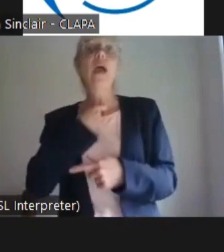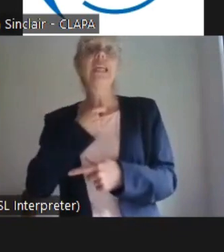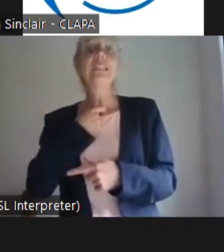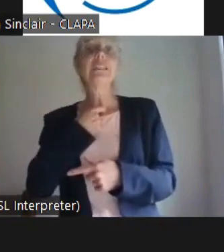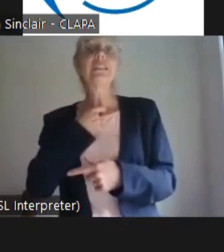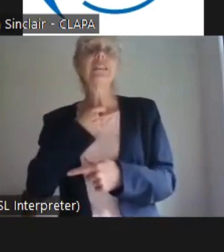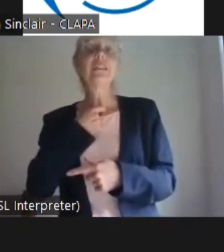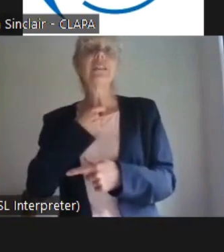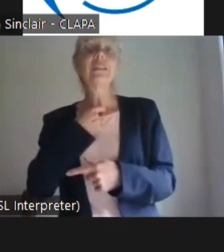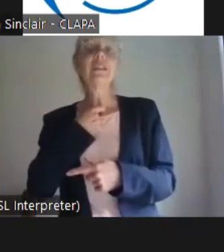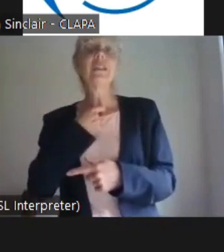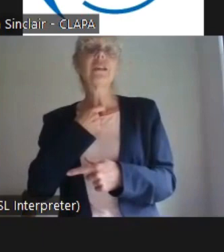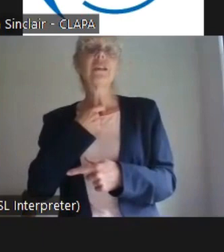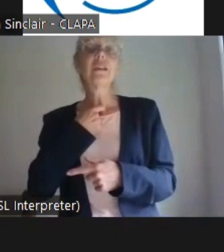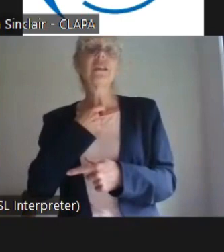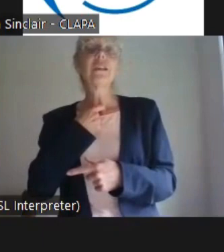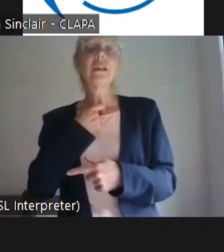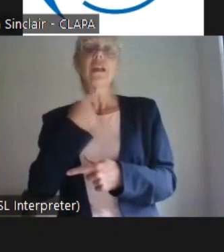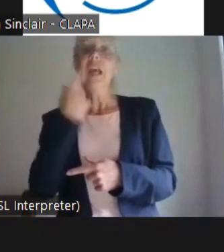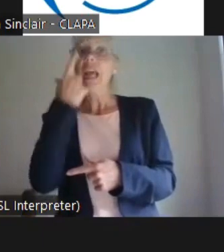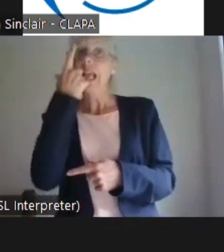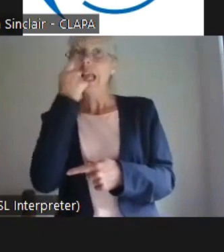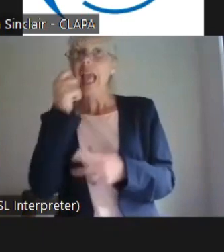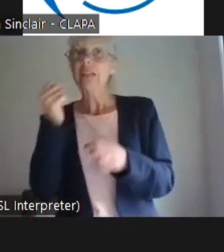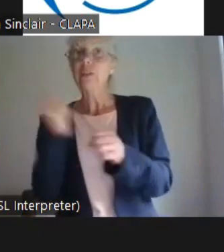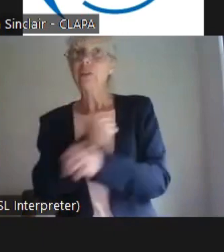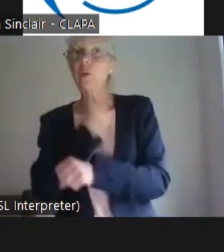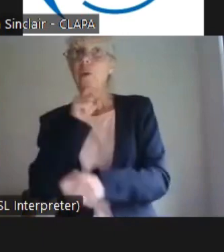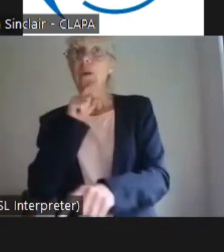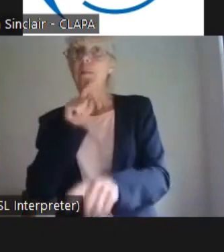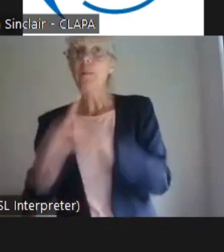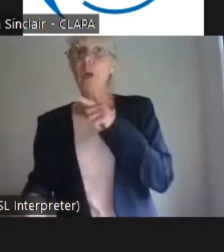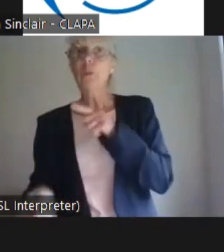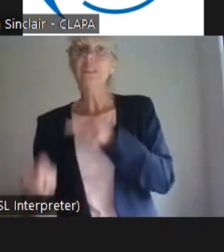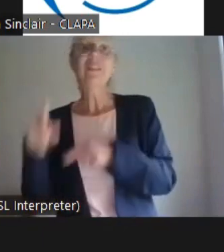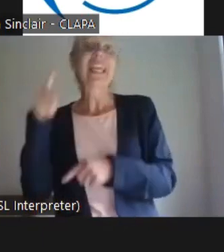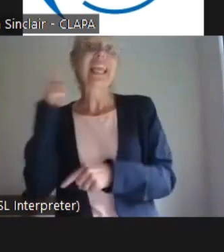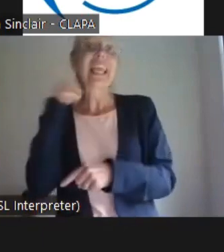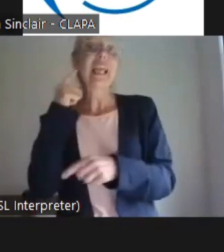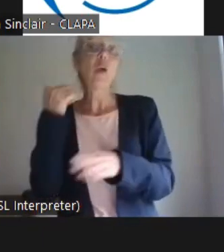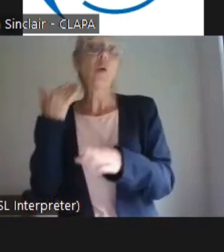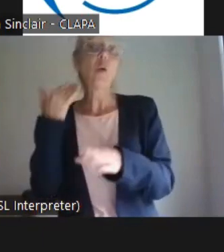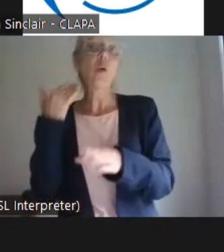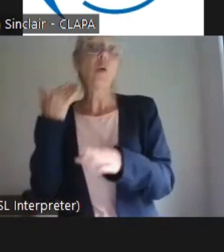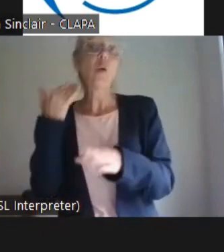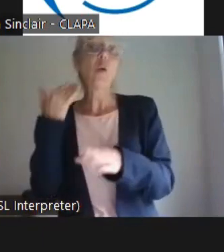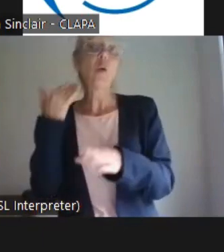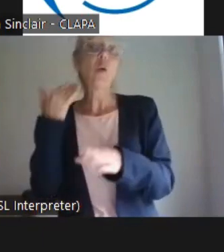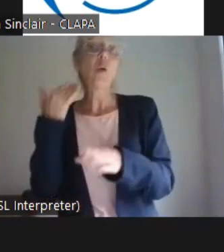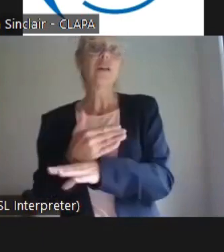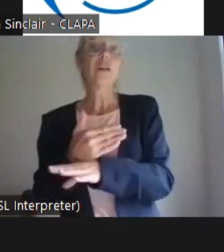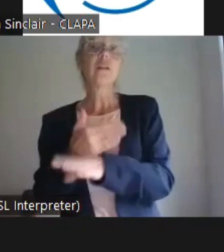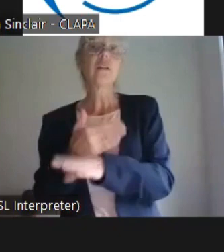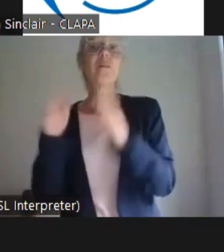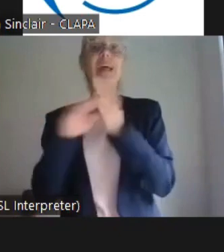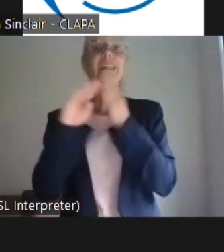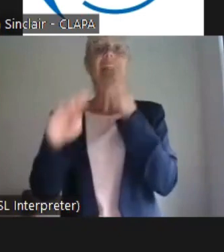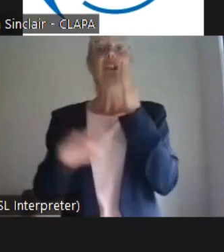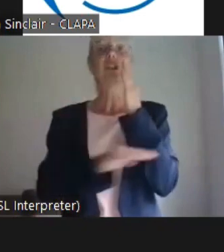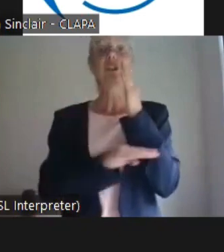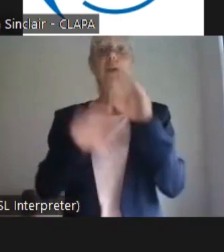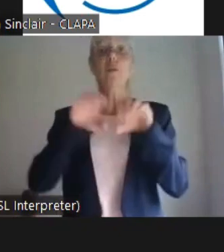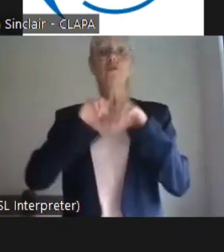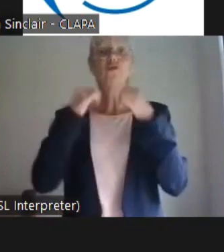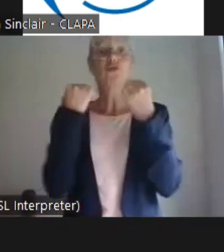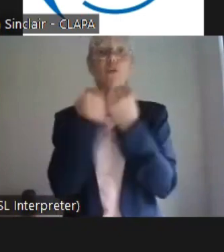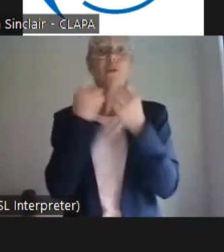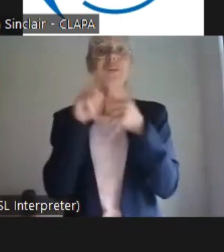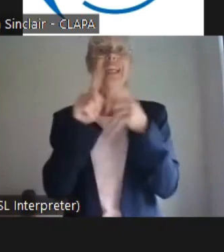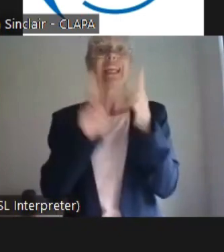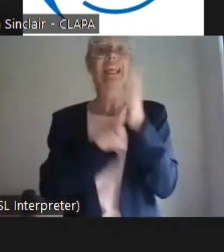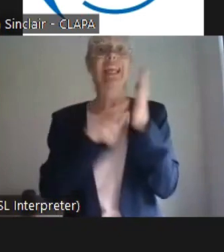they can do most of the um ear work but you have a subgroup of of ENT surgeons who specifically